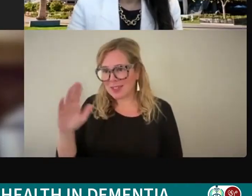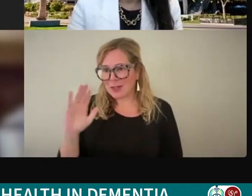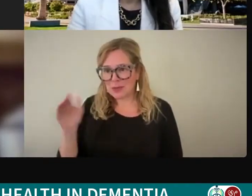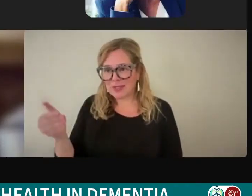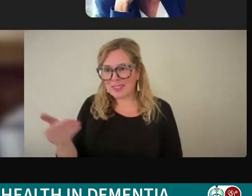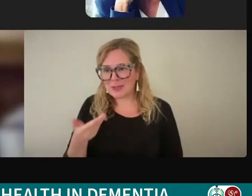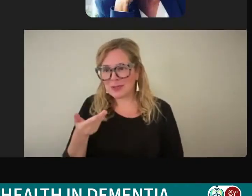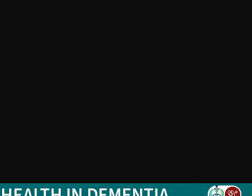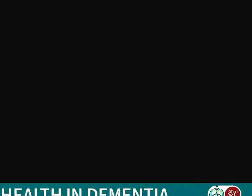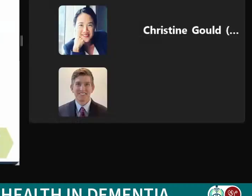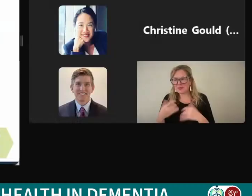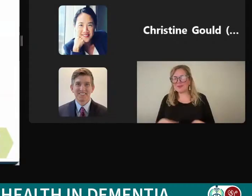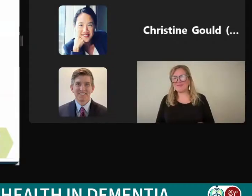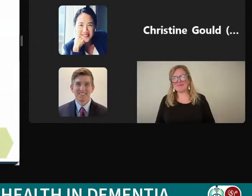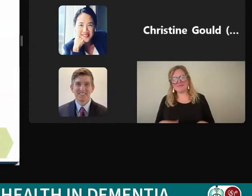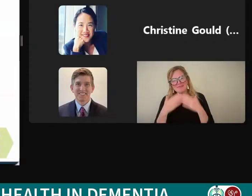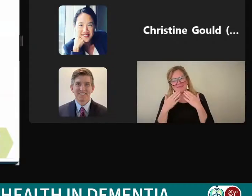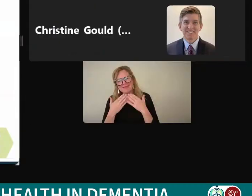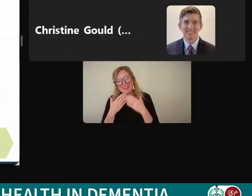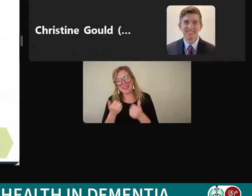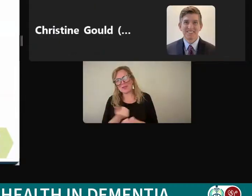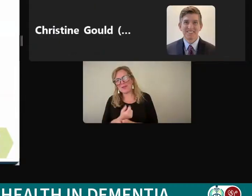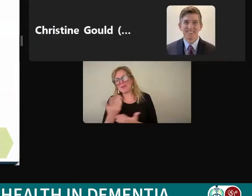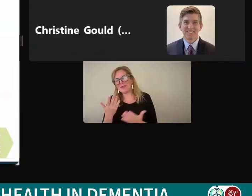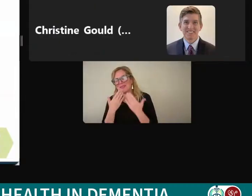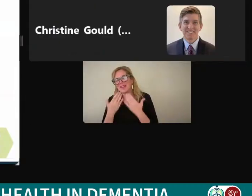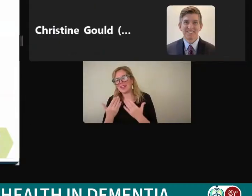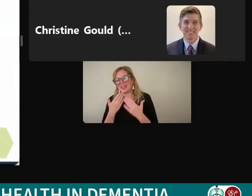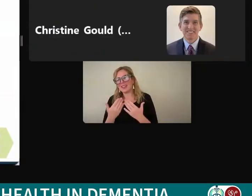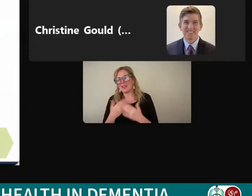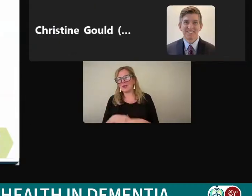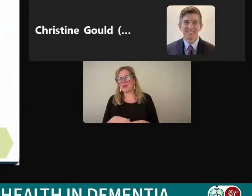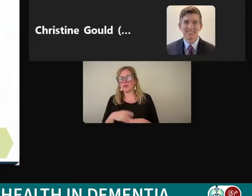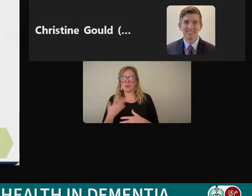thank you everyone so much, what a lively and stimulating conversation.